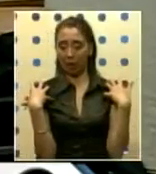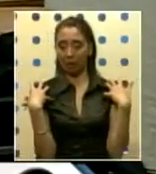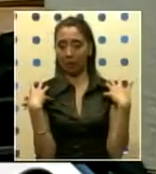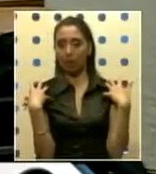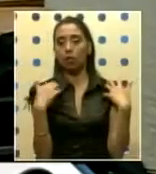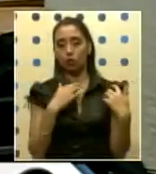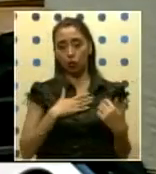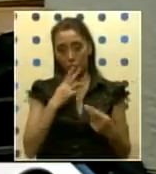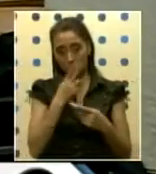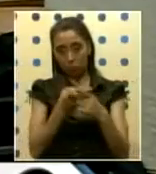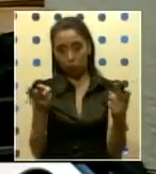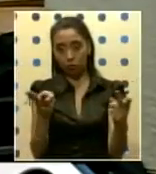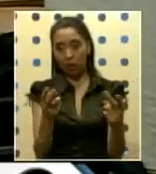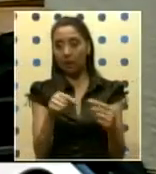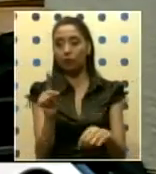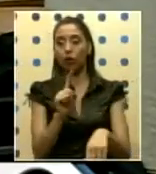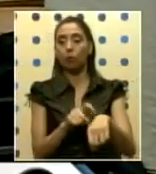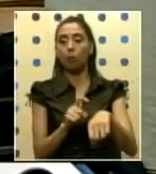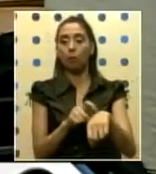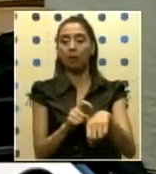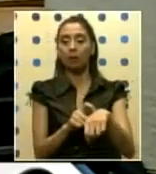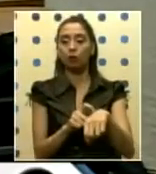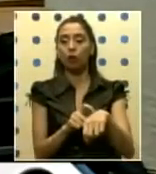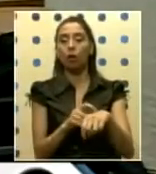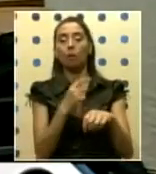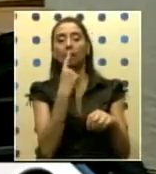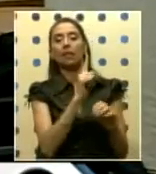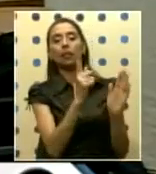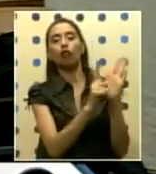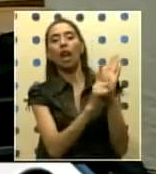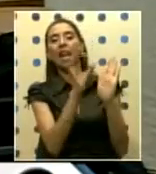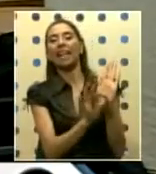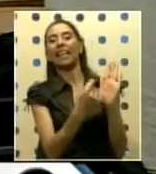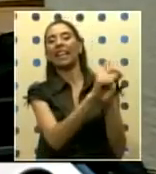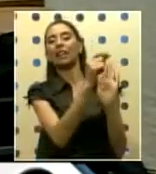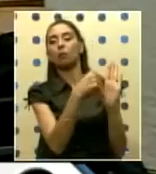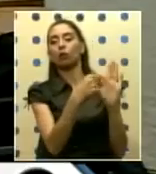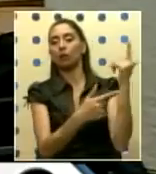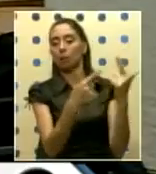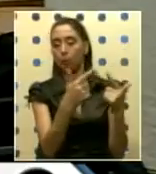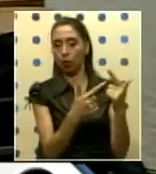And I am interested in examining this new argument used to try to delegitimize these policies.